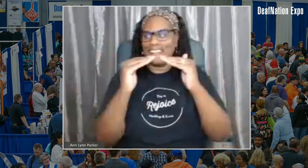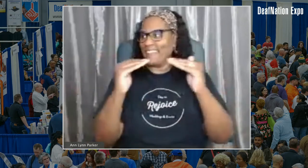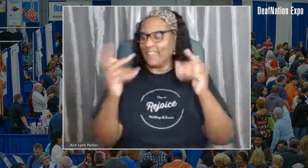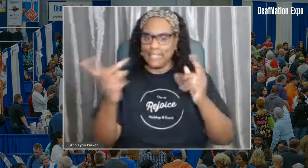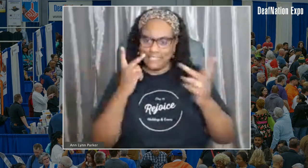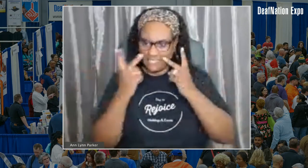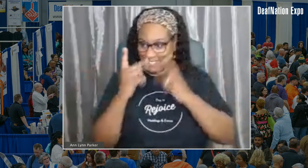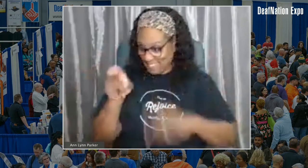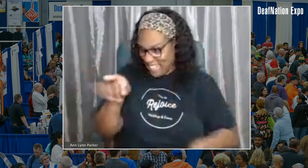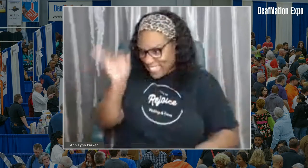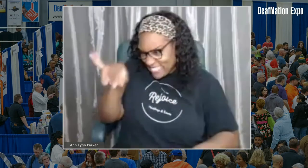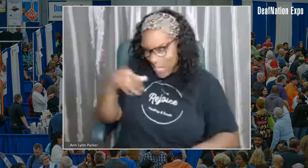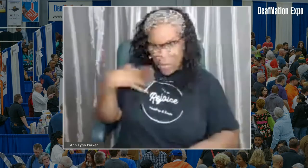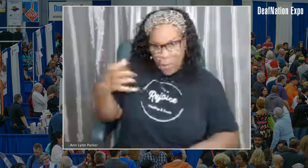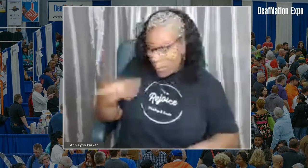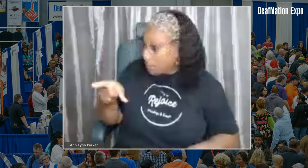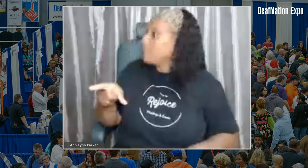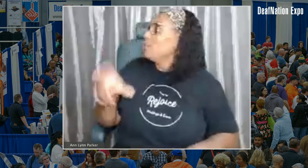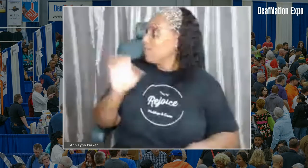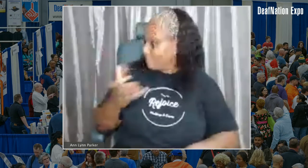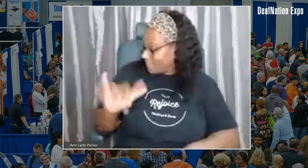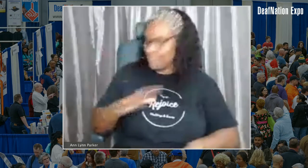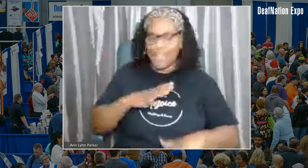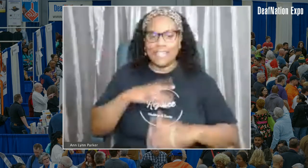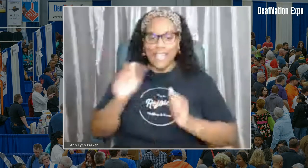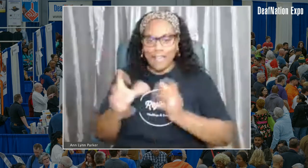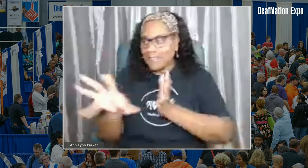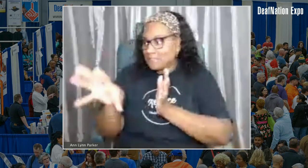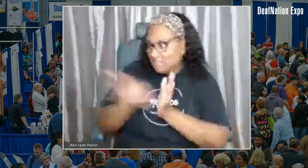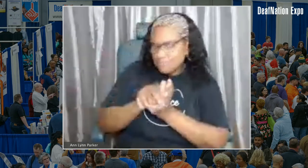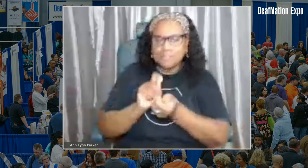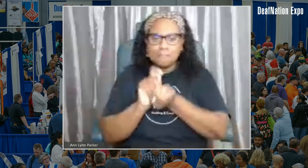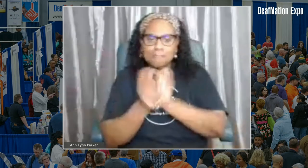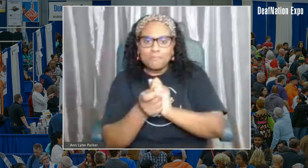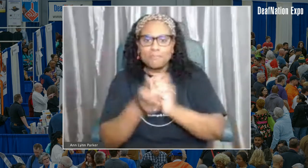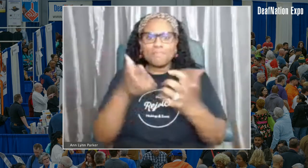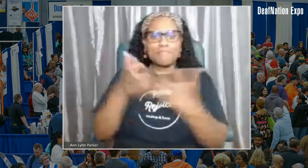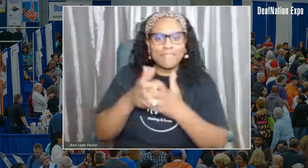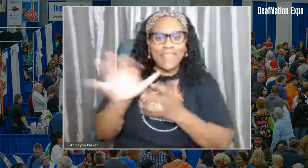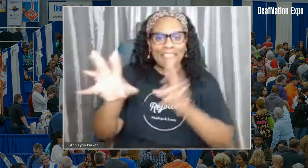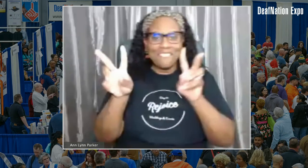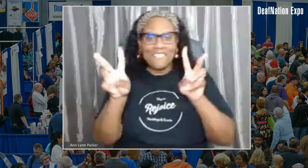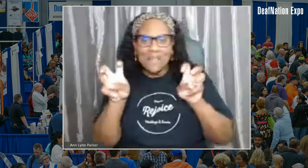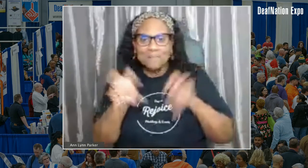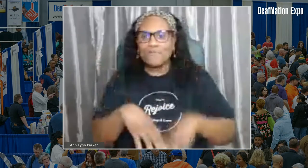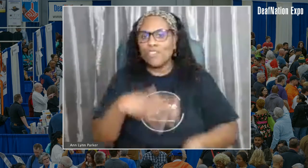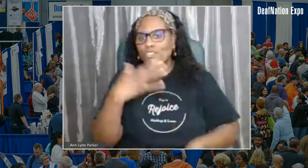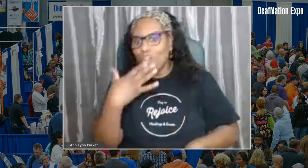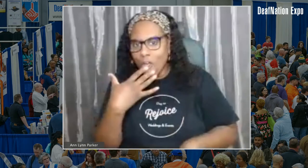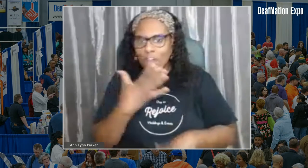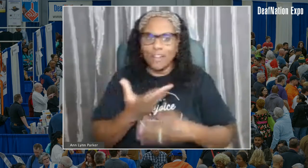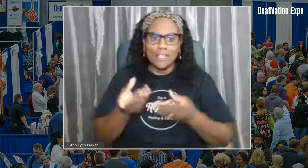are more equal as people can see what they want and they can use that as inspiration for their theme with the color,